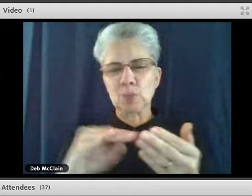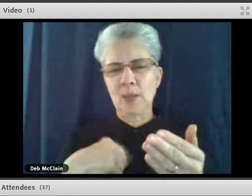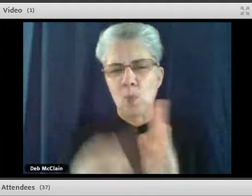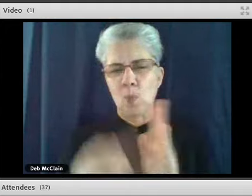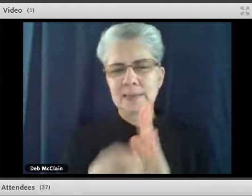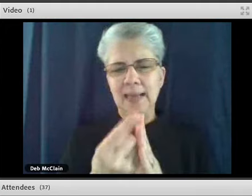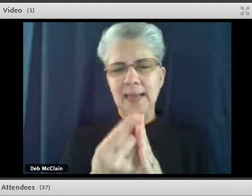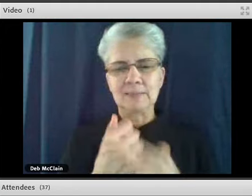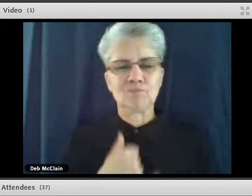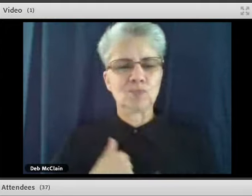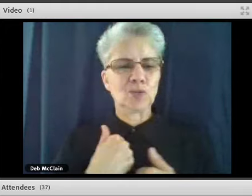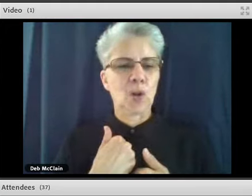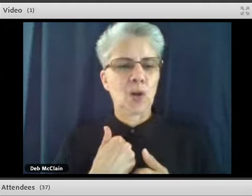Excuse me. Just a second. Sorry.